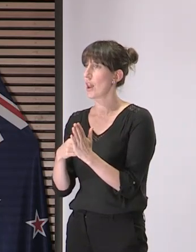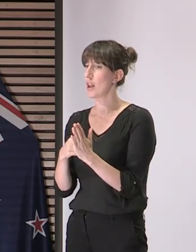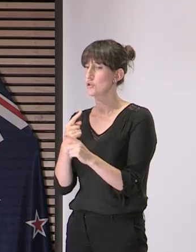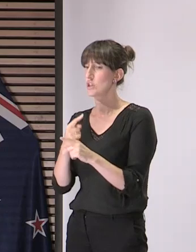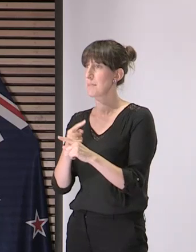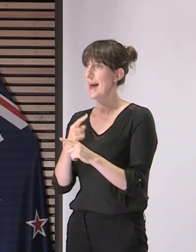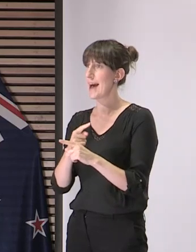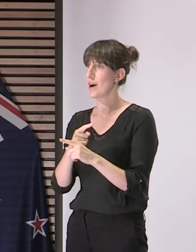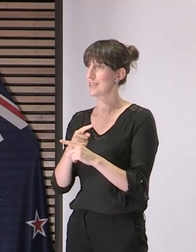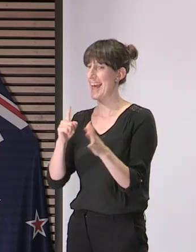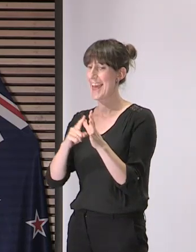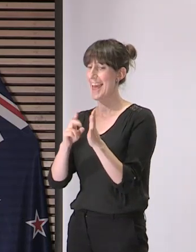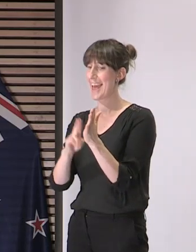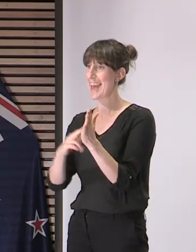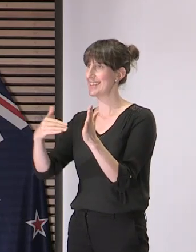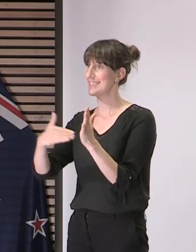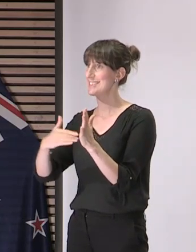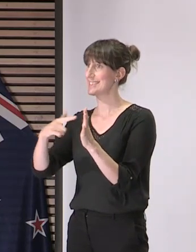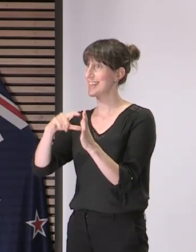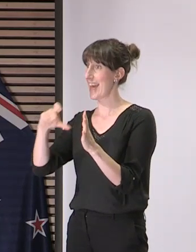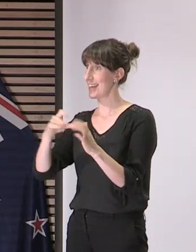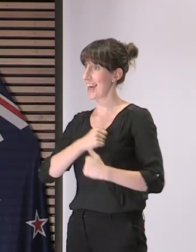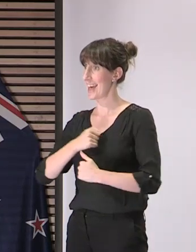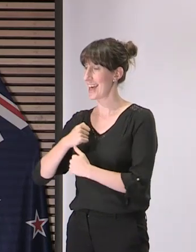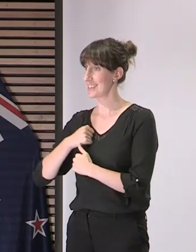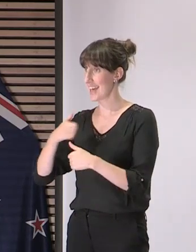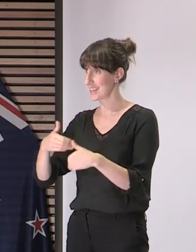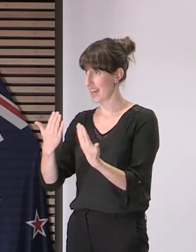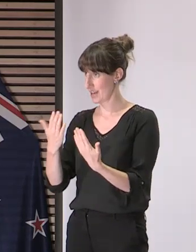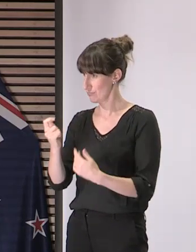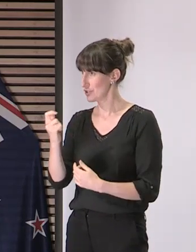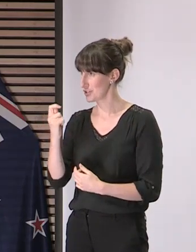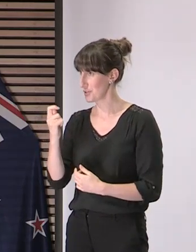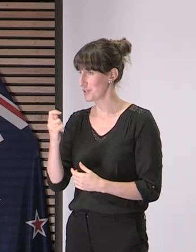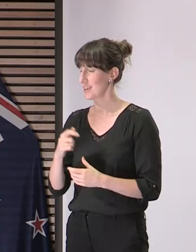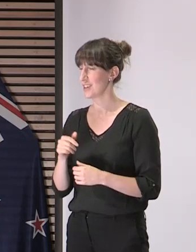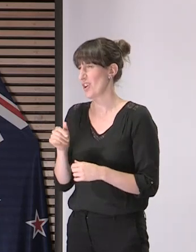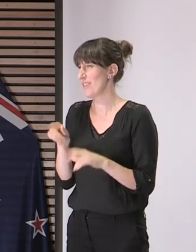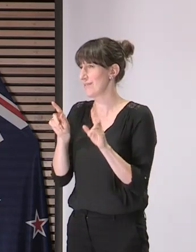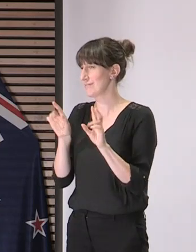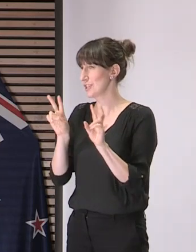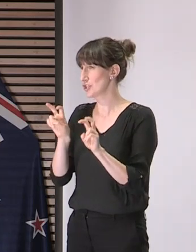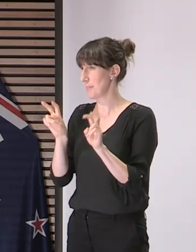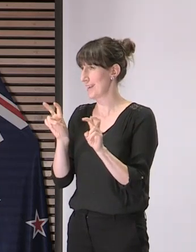copy of the school journal. This is a 2014 school journal,